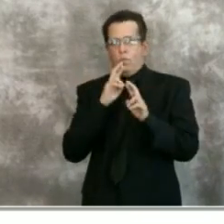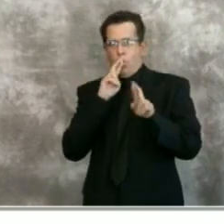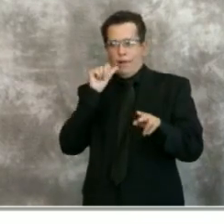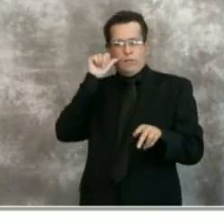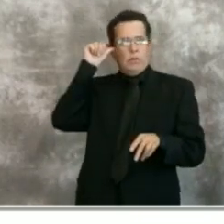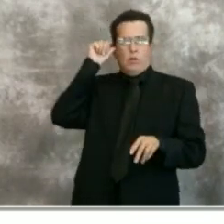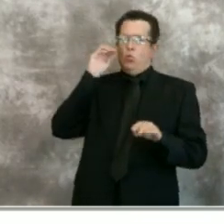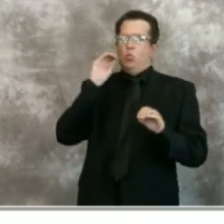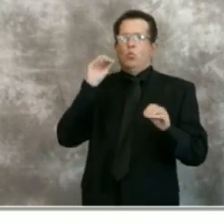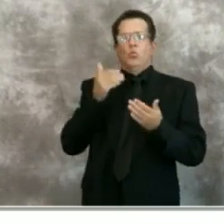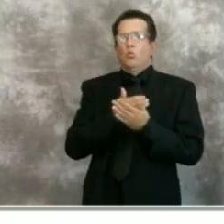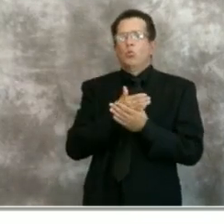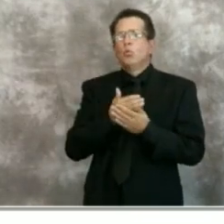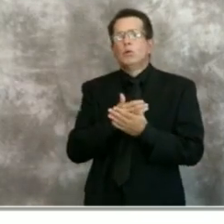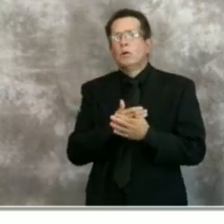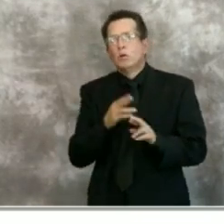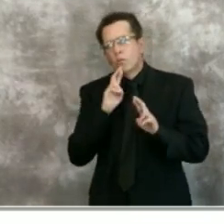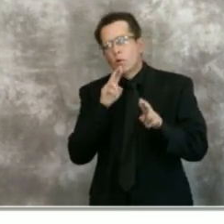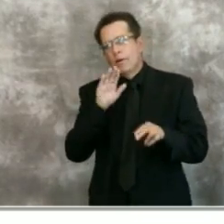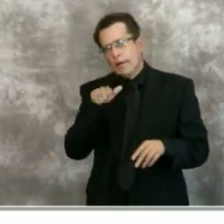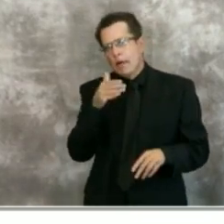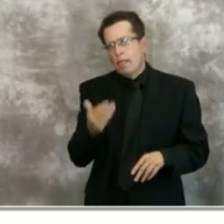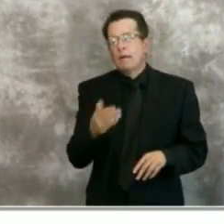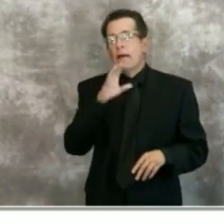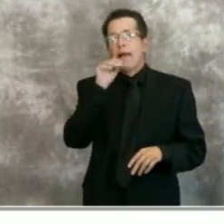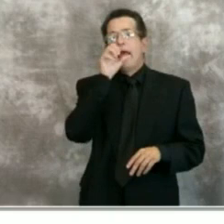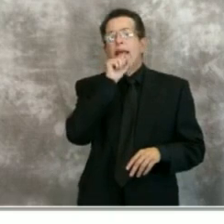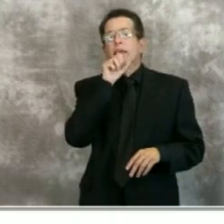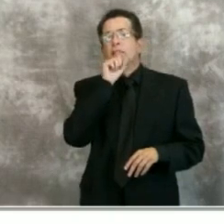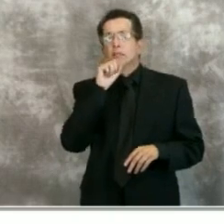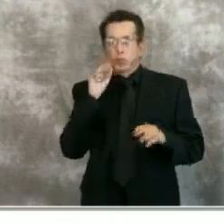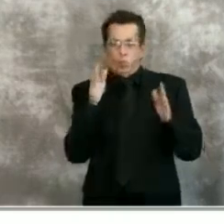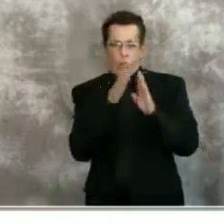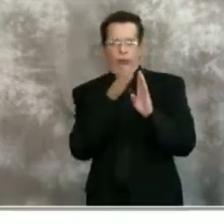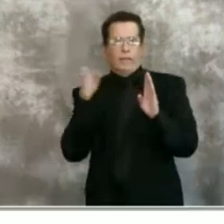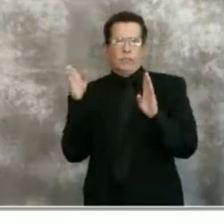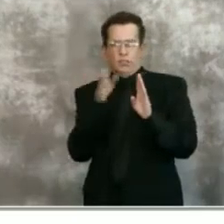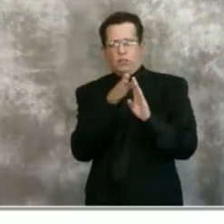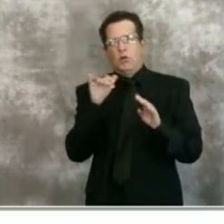500 IN 60. CASES THE INCLUDES 478 DEATHS WITH THE NO NEW